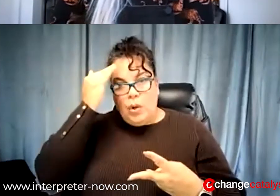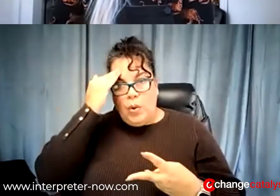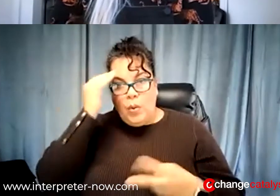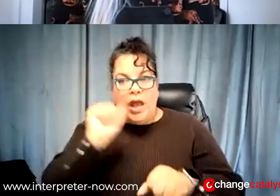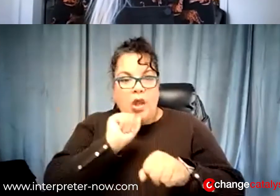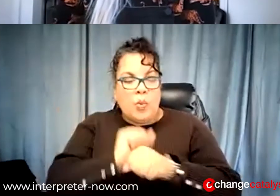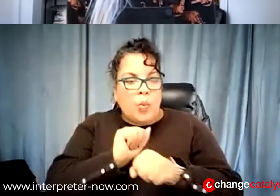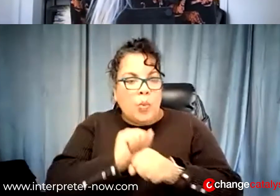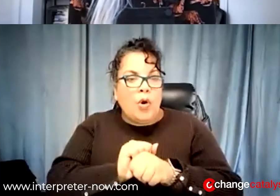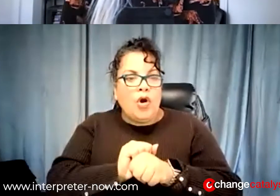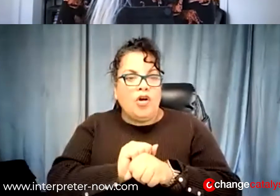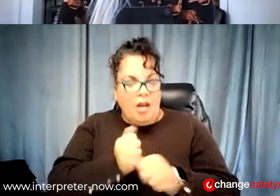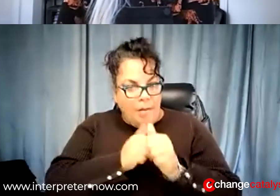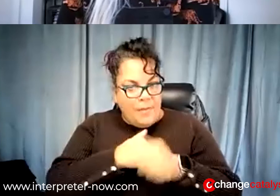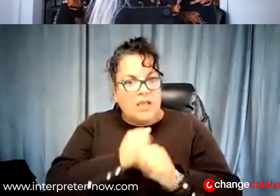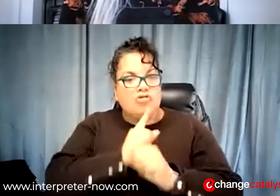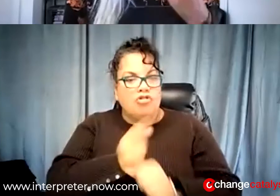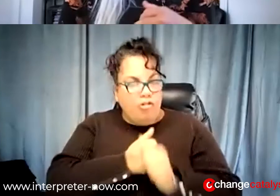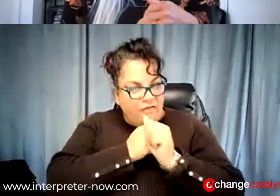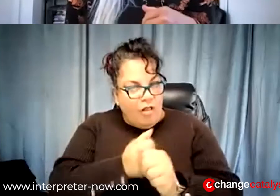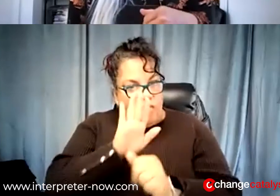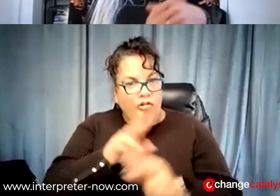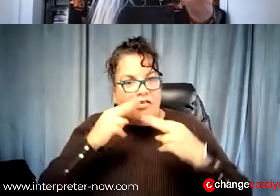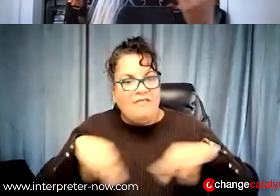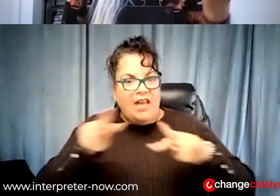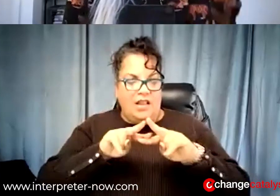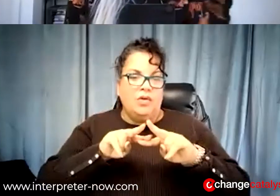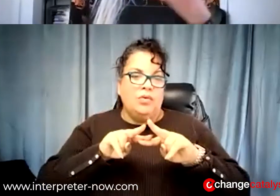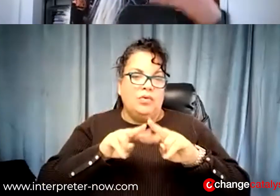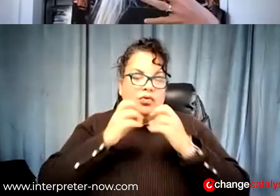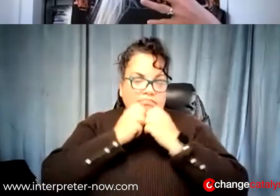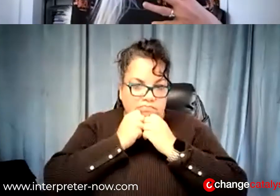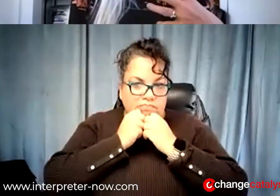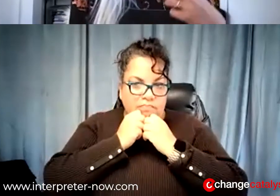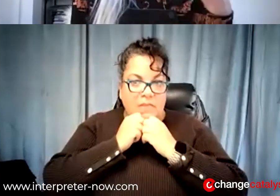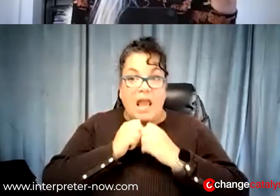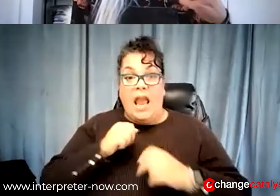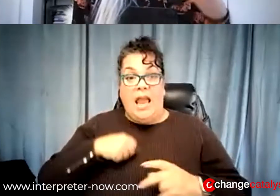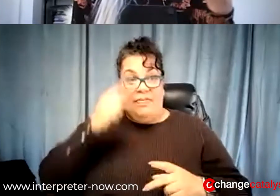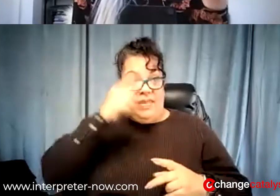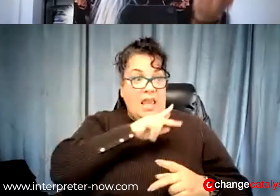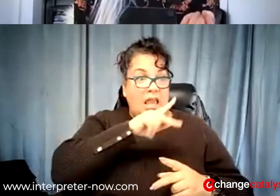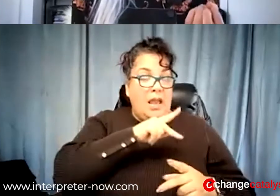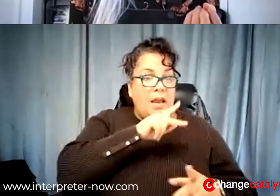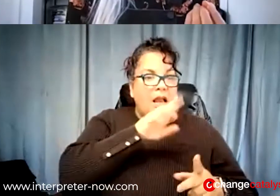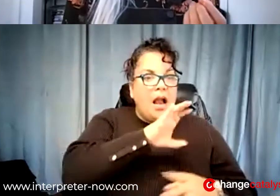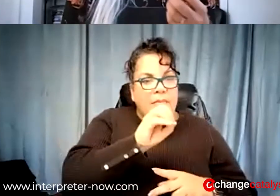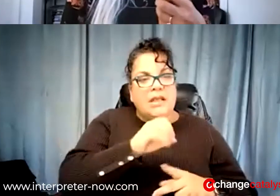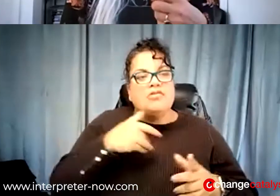I think a lot of times, company or personal values get talked about in a hypothetical, and not in terms of practice.